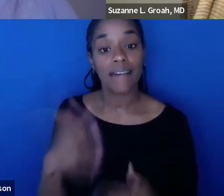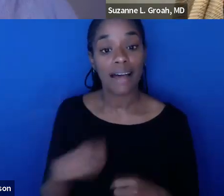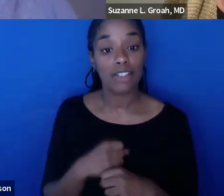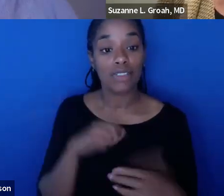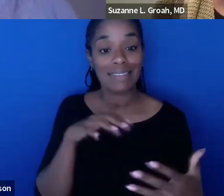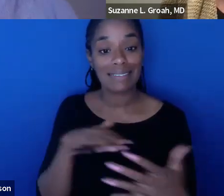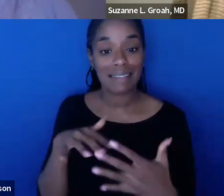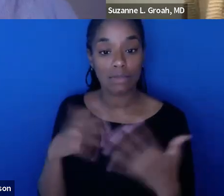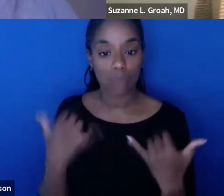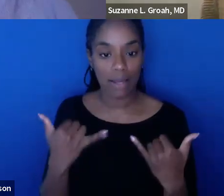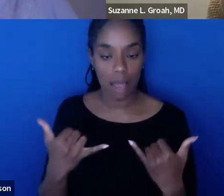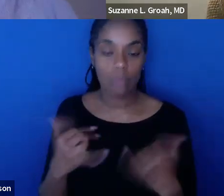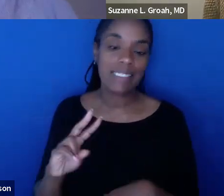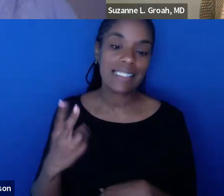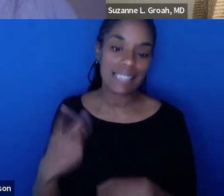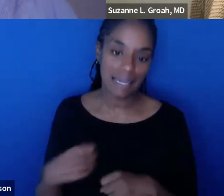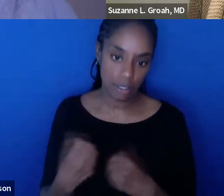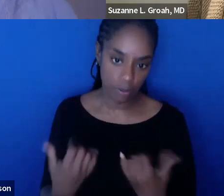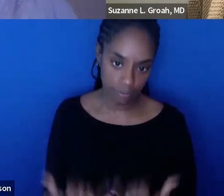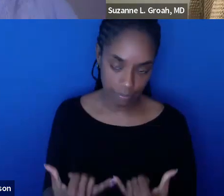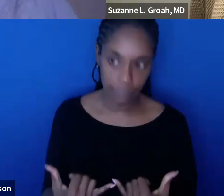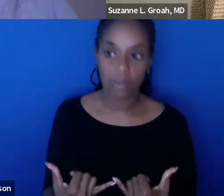We're in our second year where we're trying to define this problem.